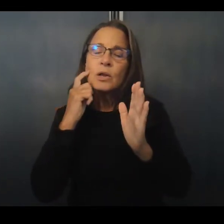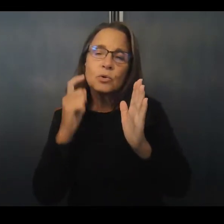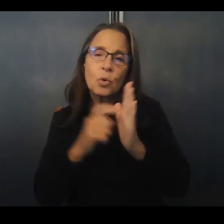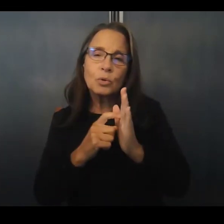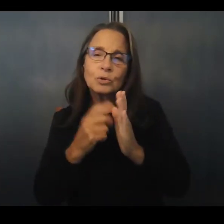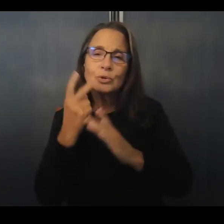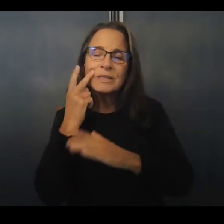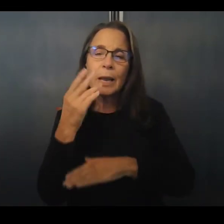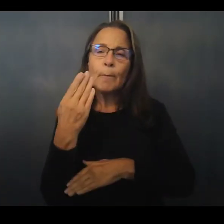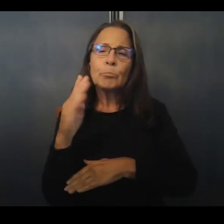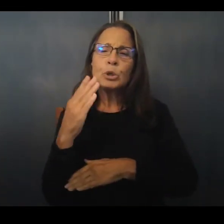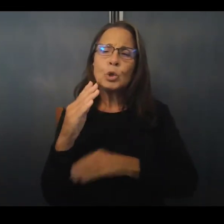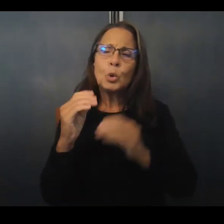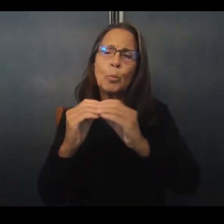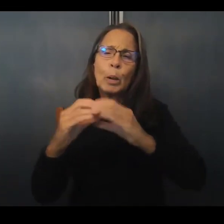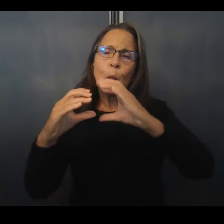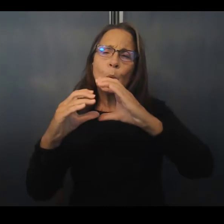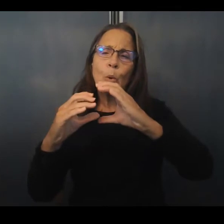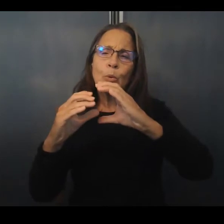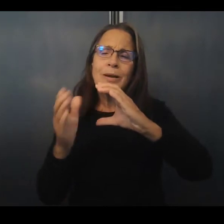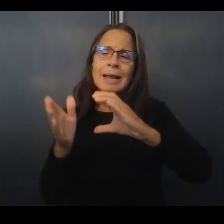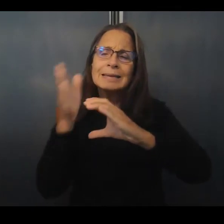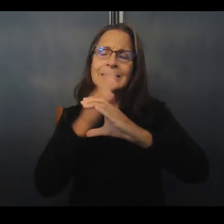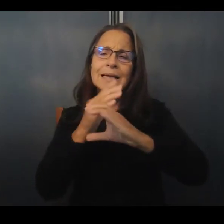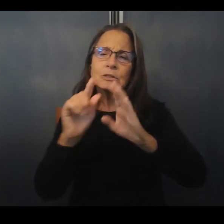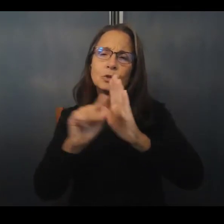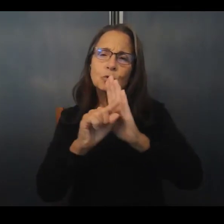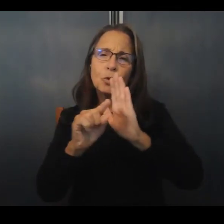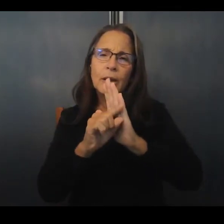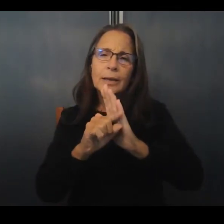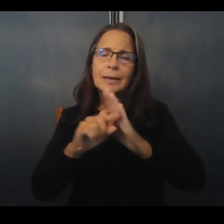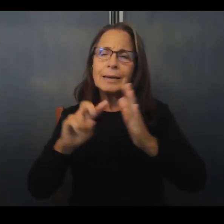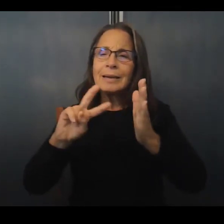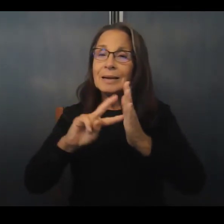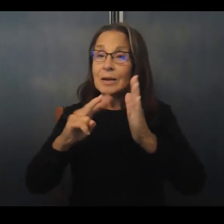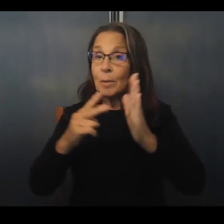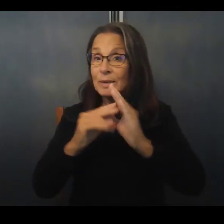blue balloons next to the grade which means that the instructor has not only graded the assignment